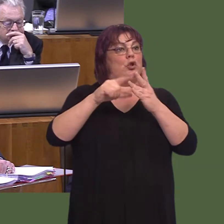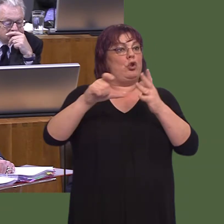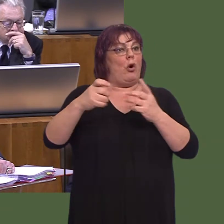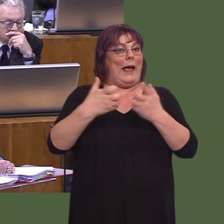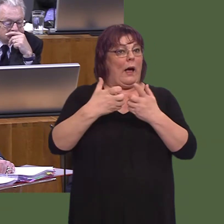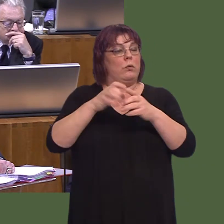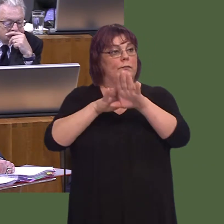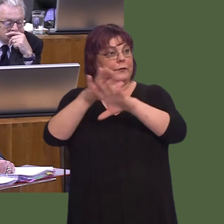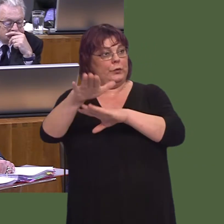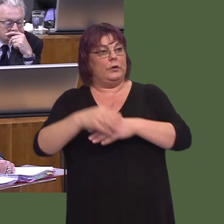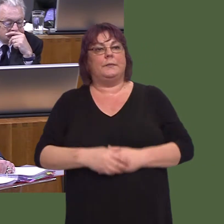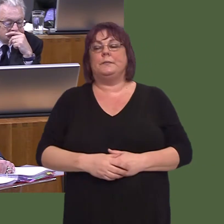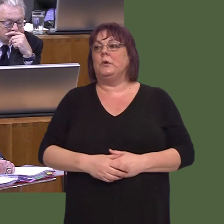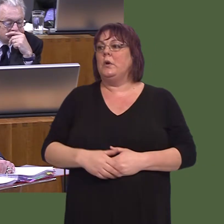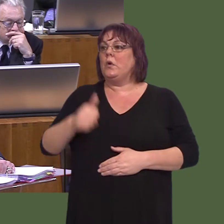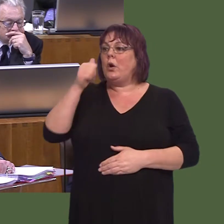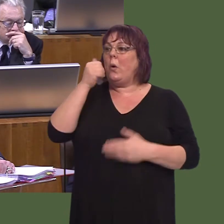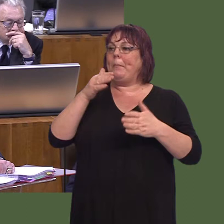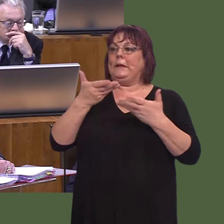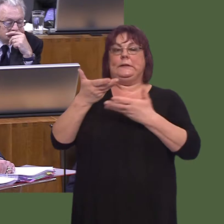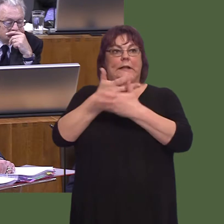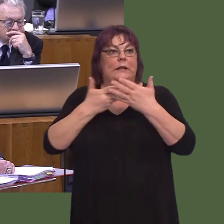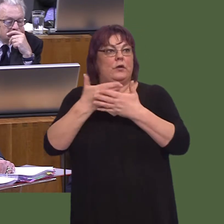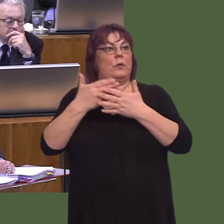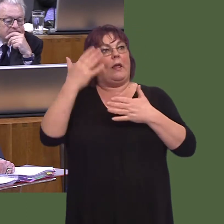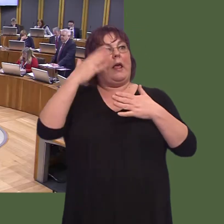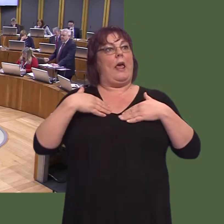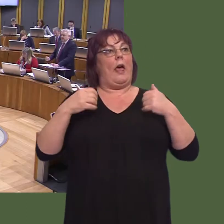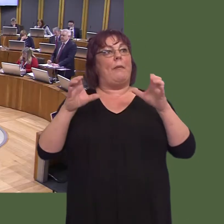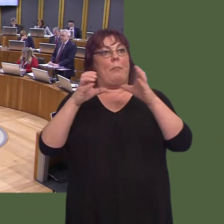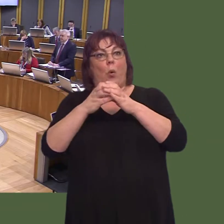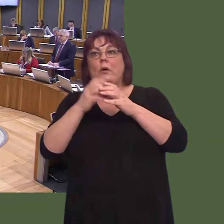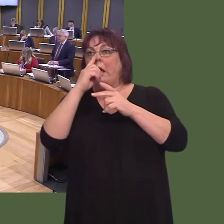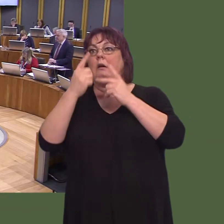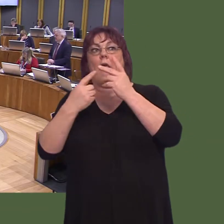So, those discussions have taken place between the health board and also the organisations in England.